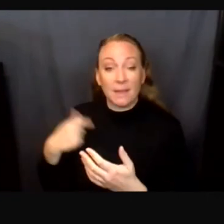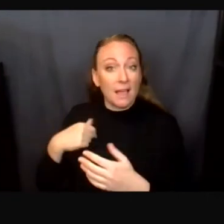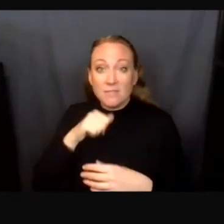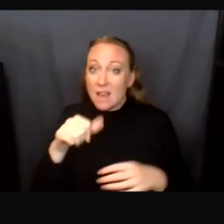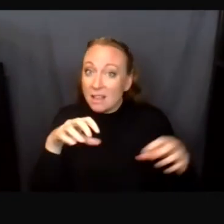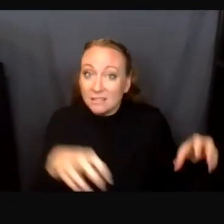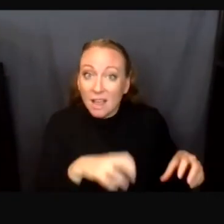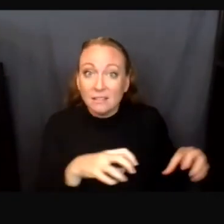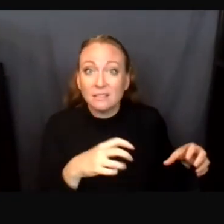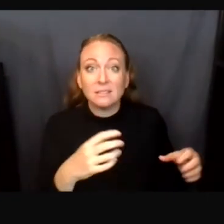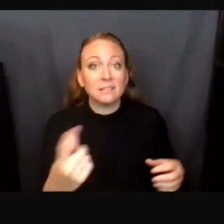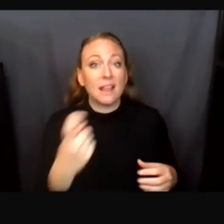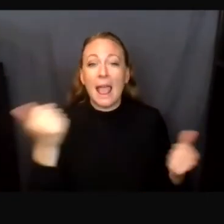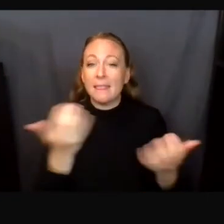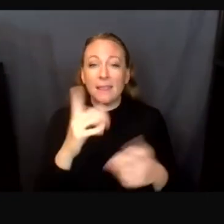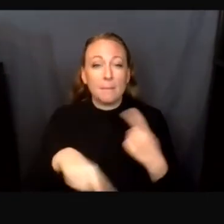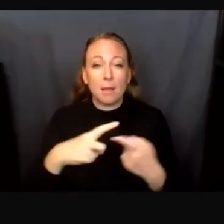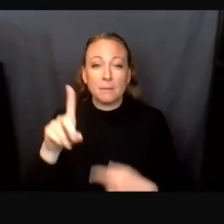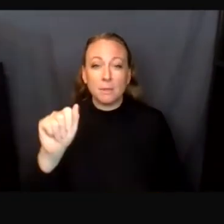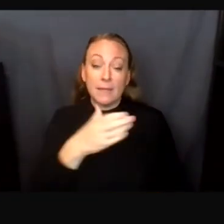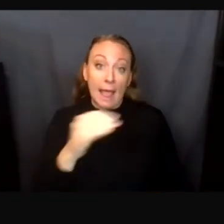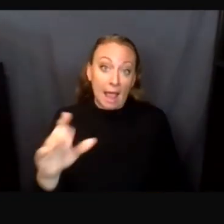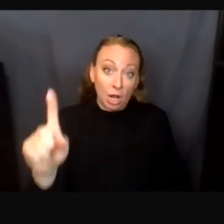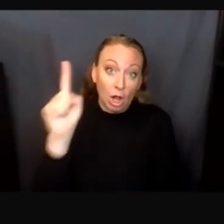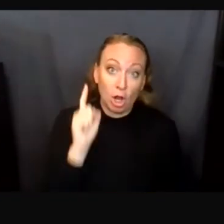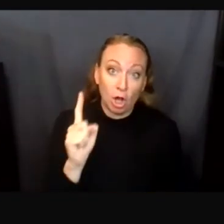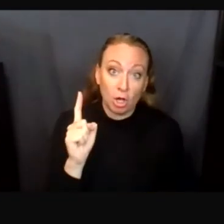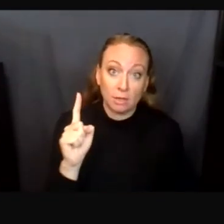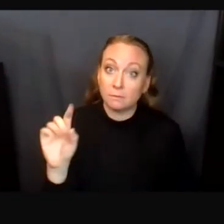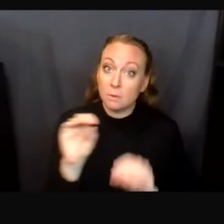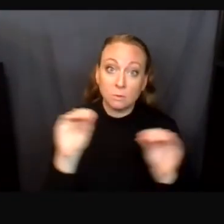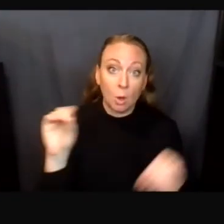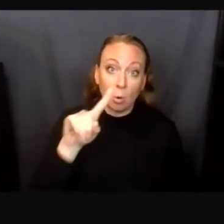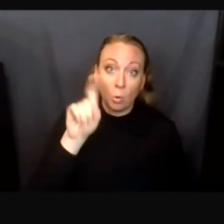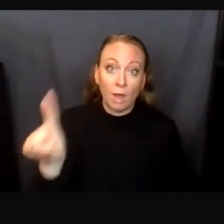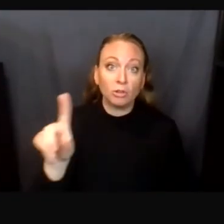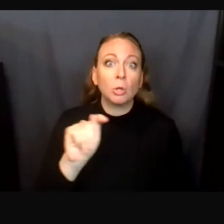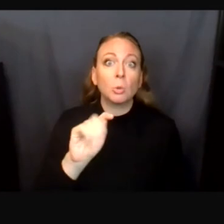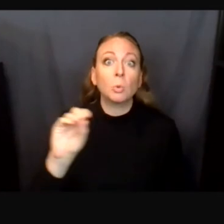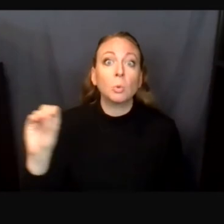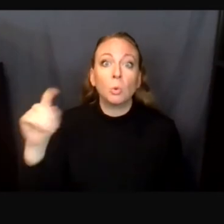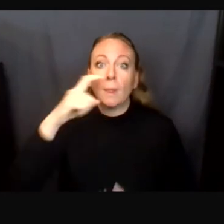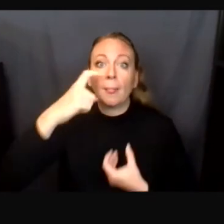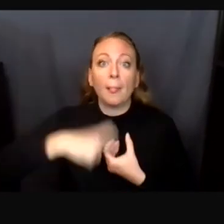And look it, there's no question that's too personal. I've been in this business a long time